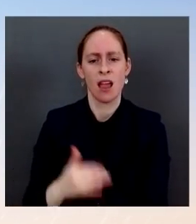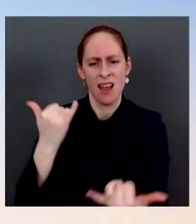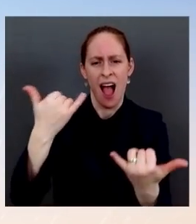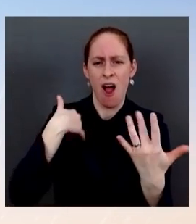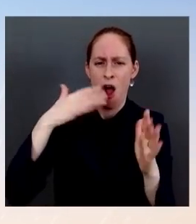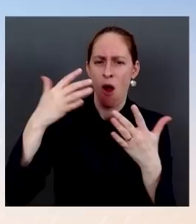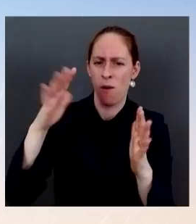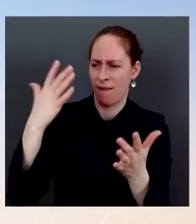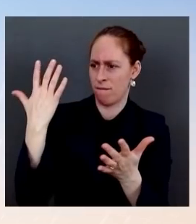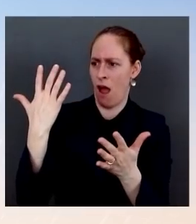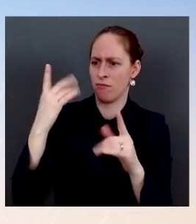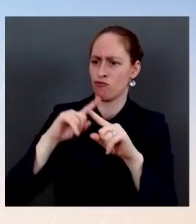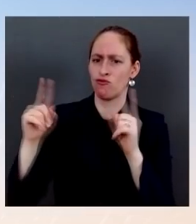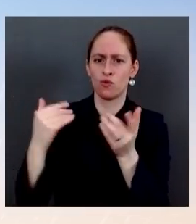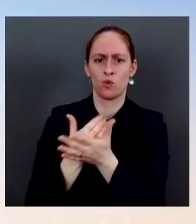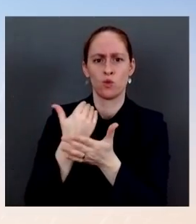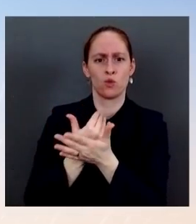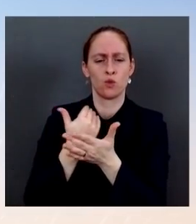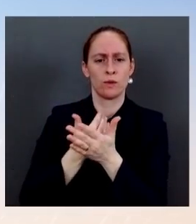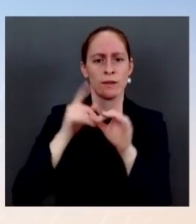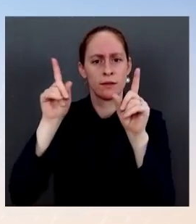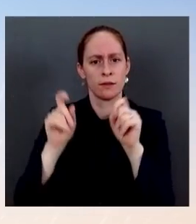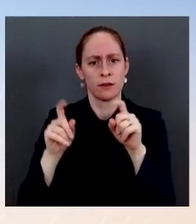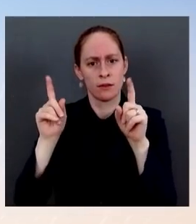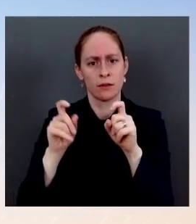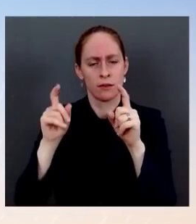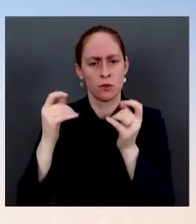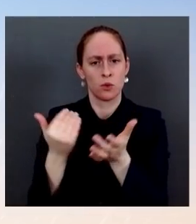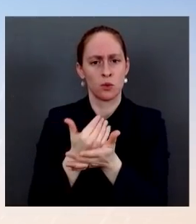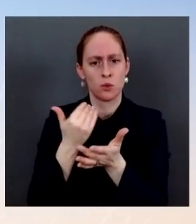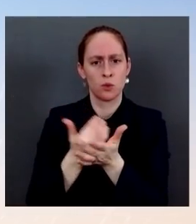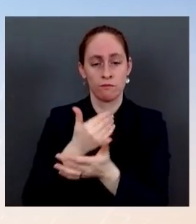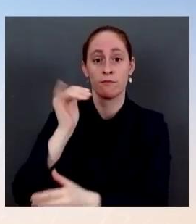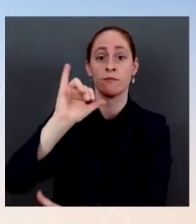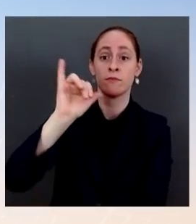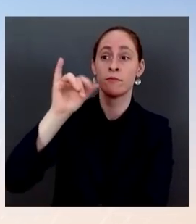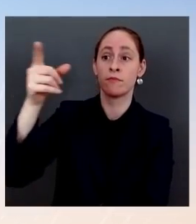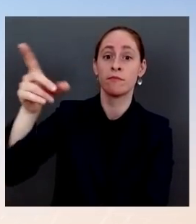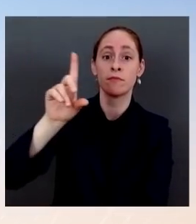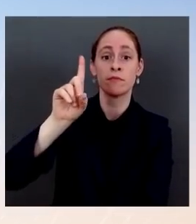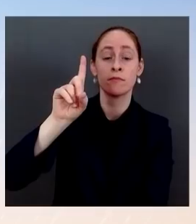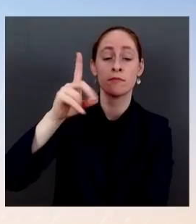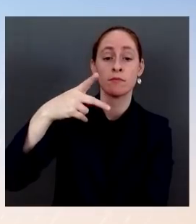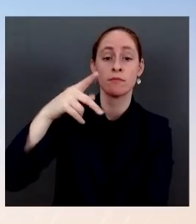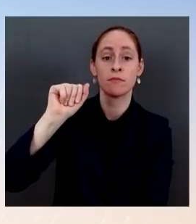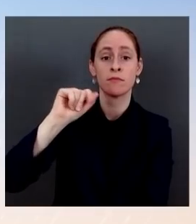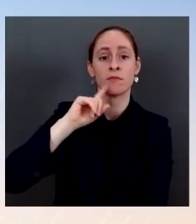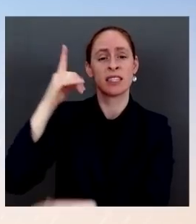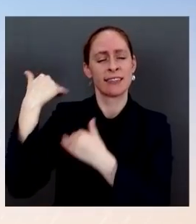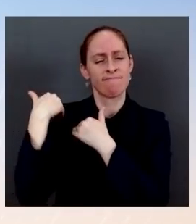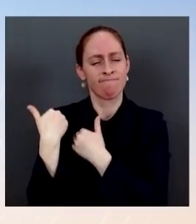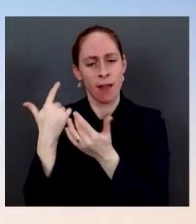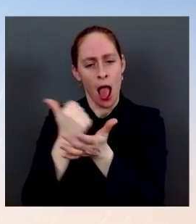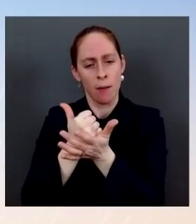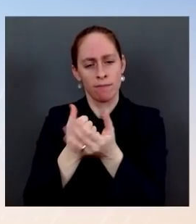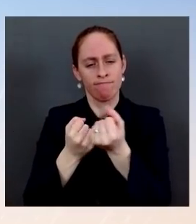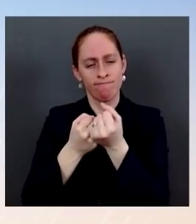Those are all pieces that are important components of the process here. That's what I'm trying to convey. The Press: Yeah, but, I guess, is the President not aware that there were these supply constraints?